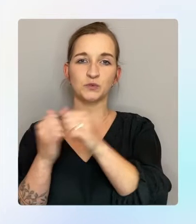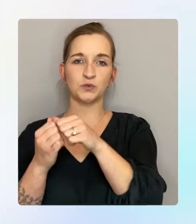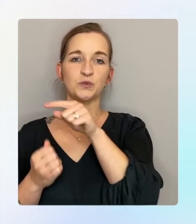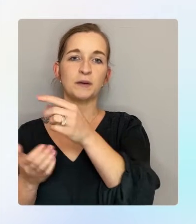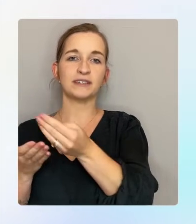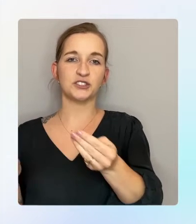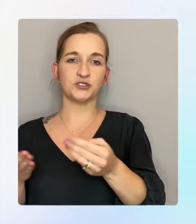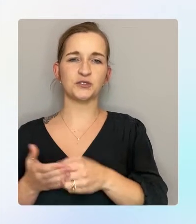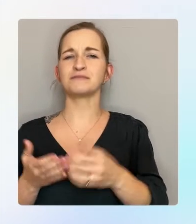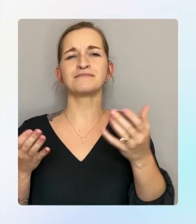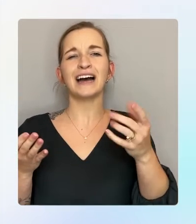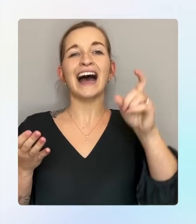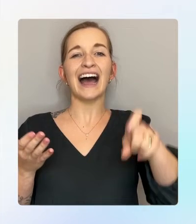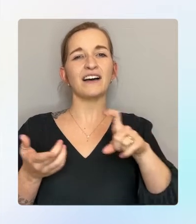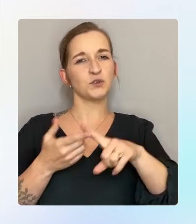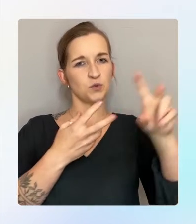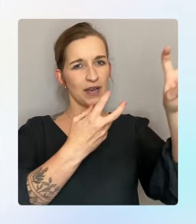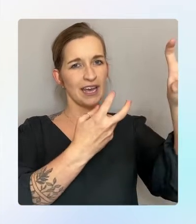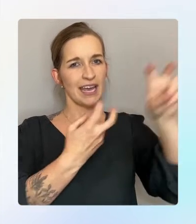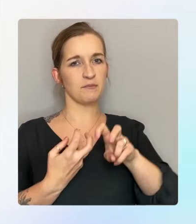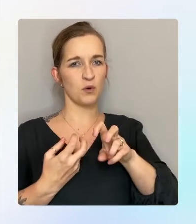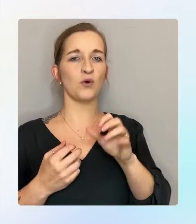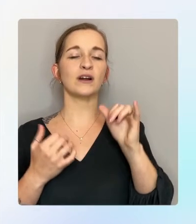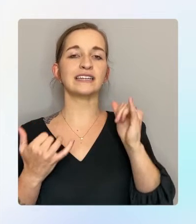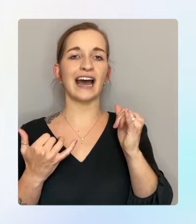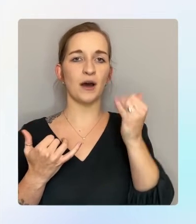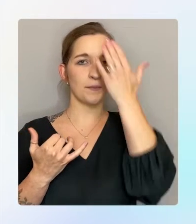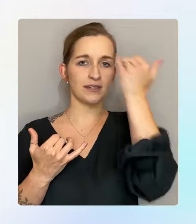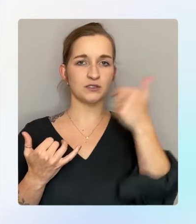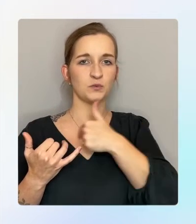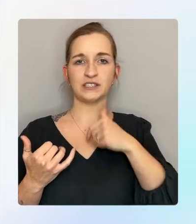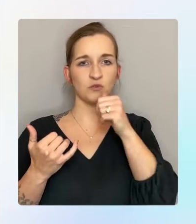we can click on the "+" button and choose "Import," "Texture Animation."